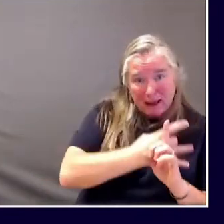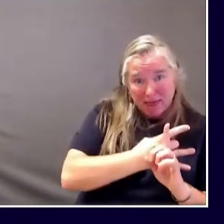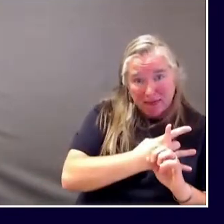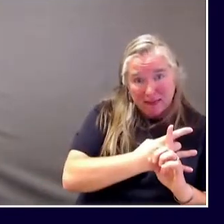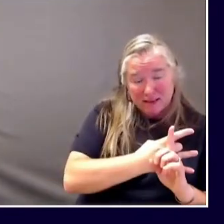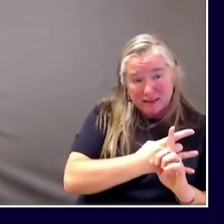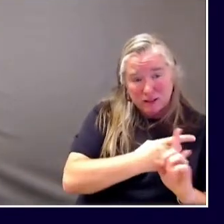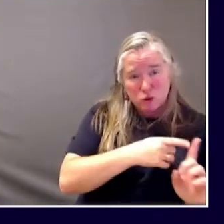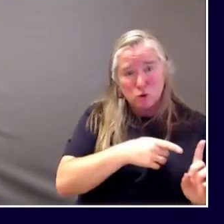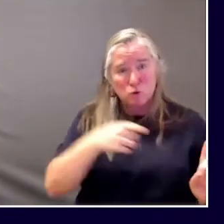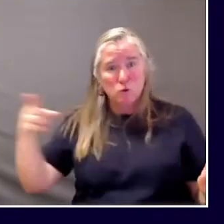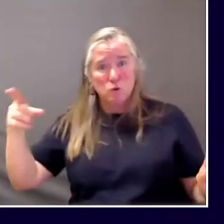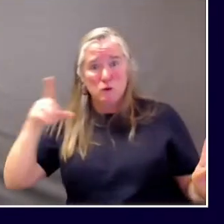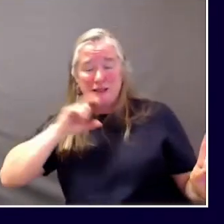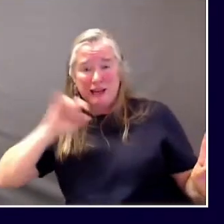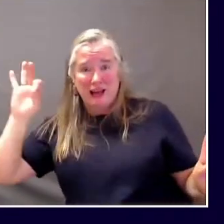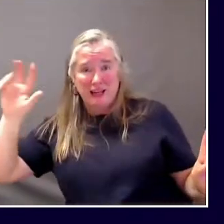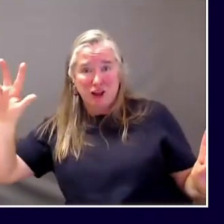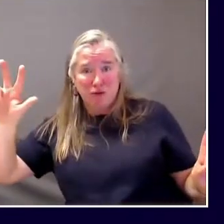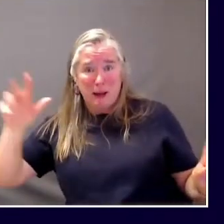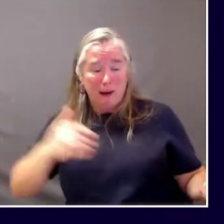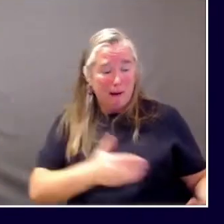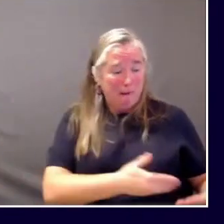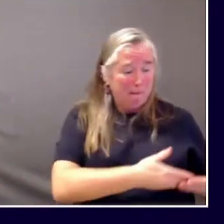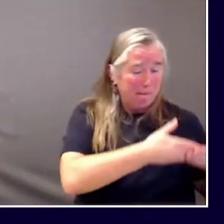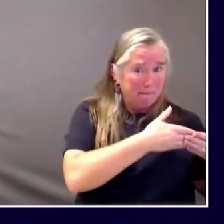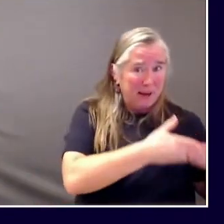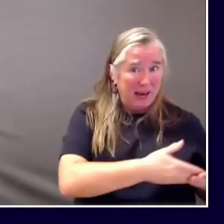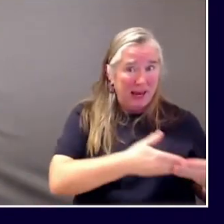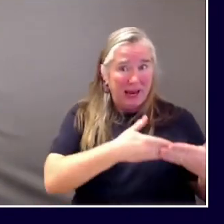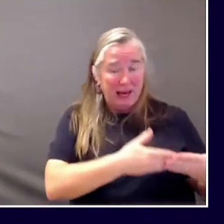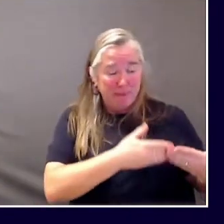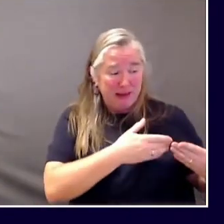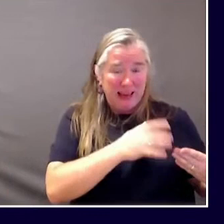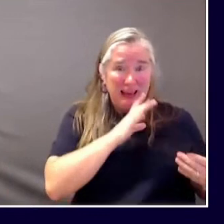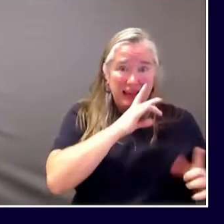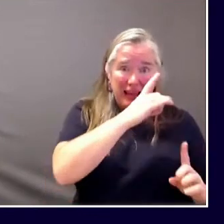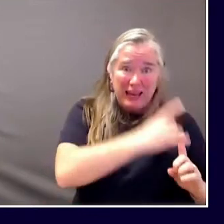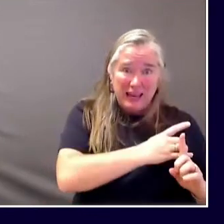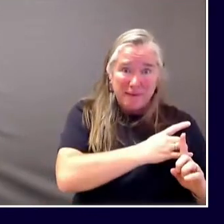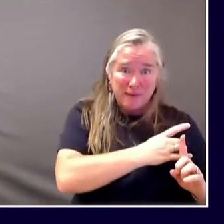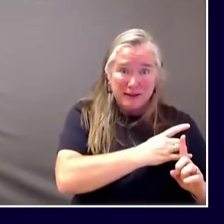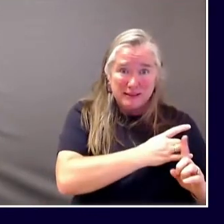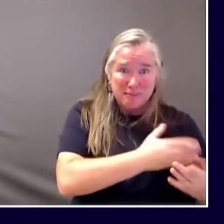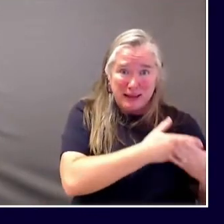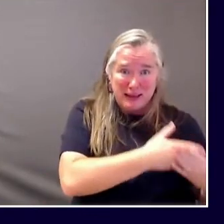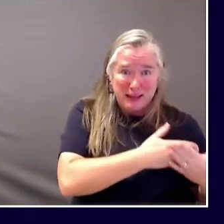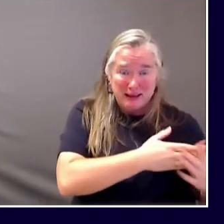up to ninety three years of age